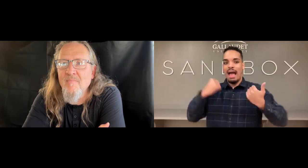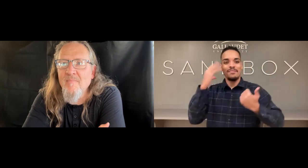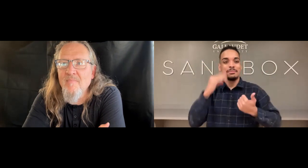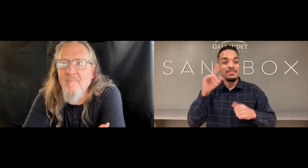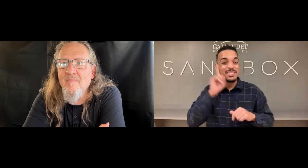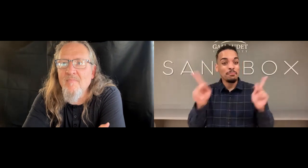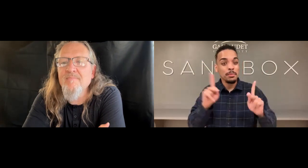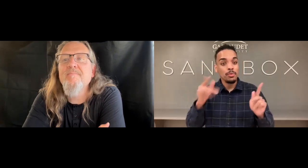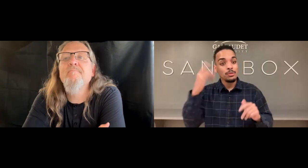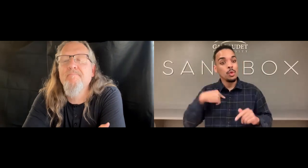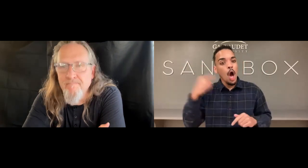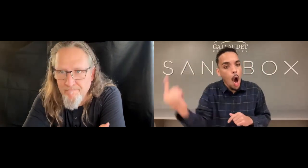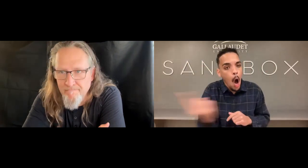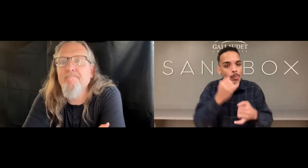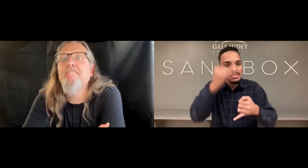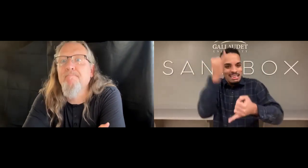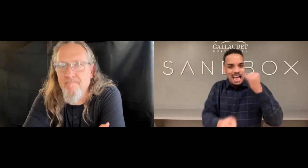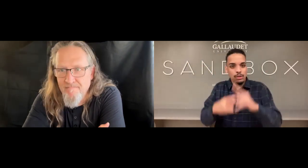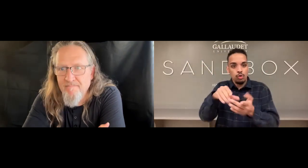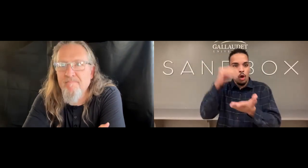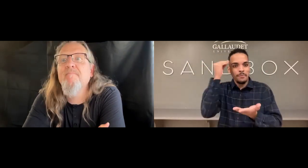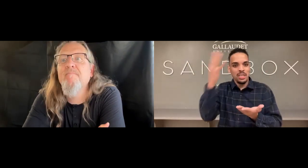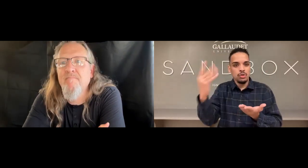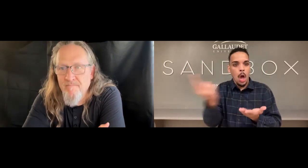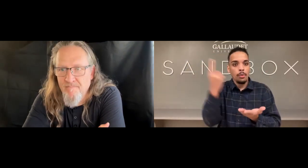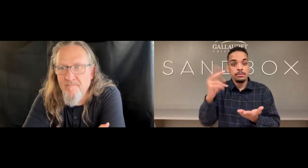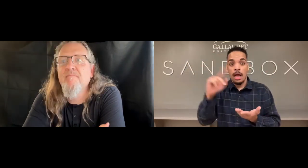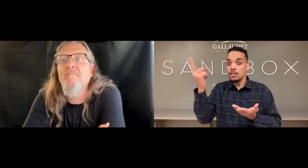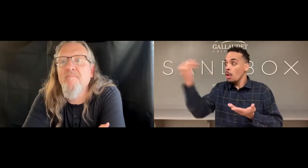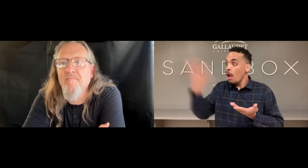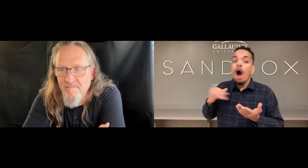That is a real life experience that deaf people go through every day.